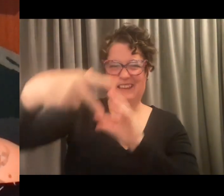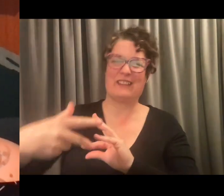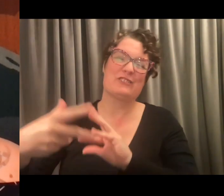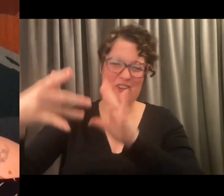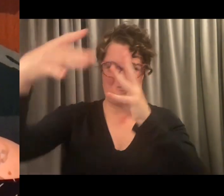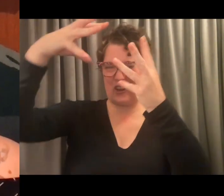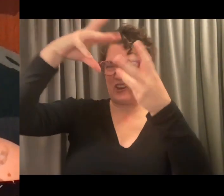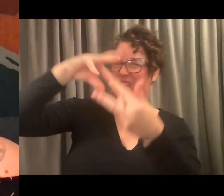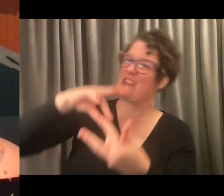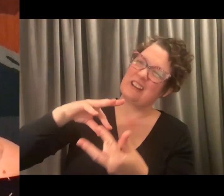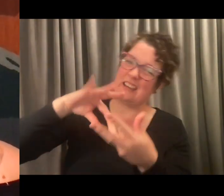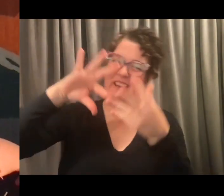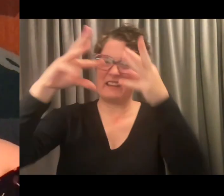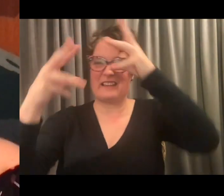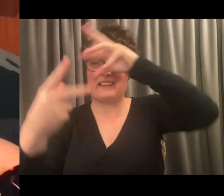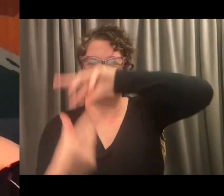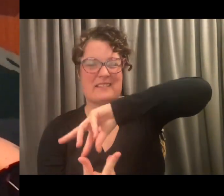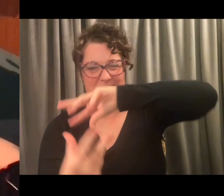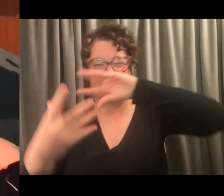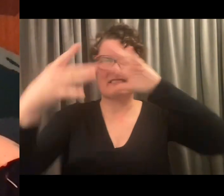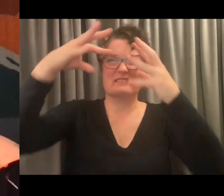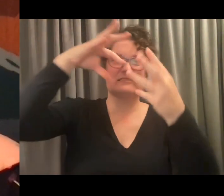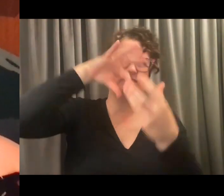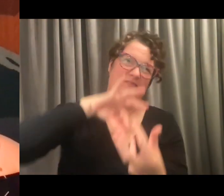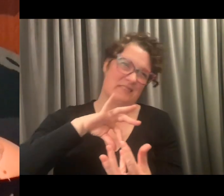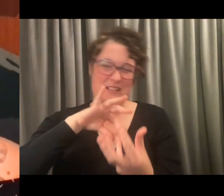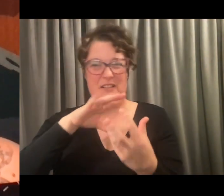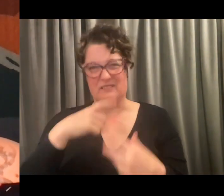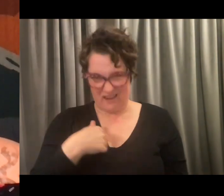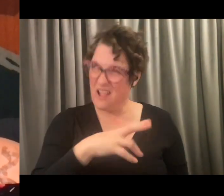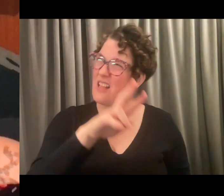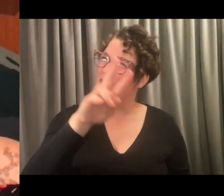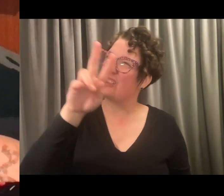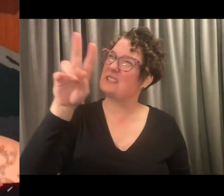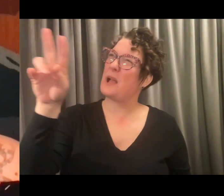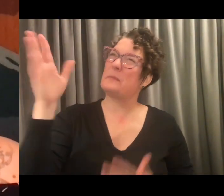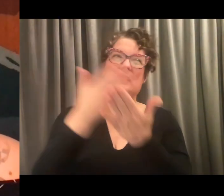I looked up into the sky. I was looking at the center of God's insides, looking